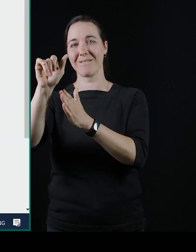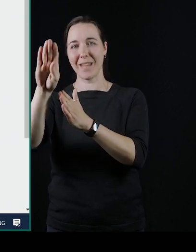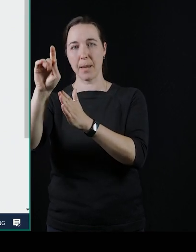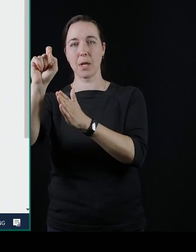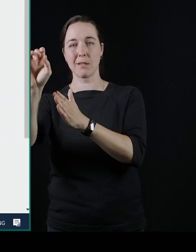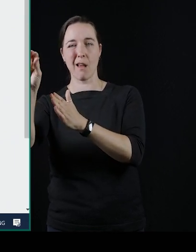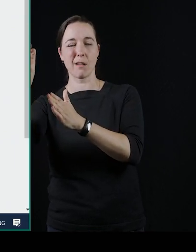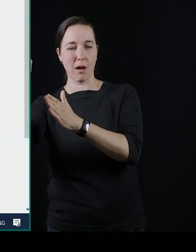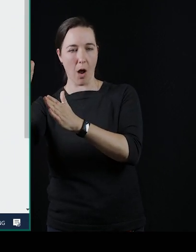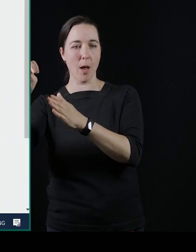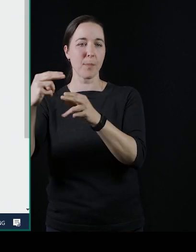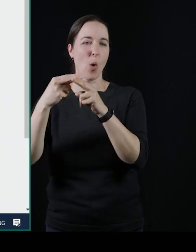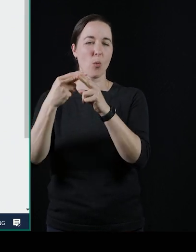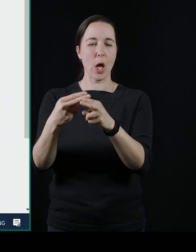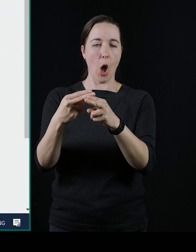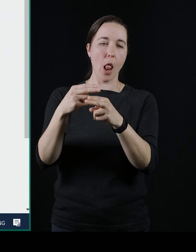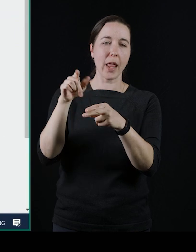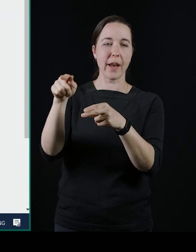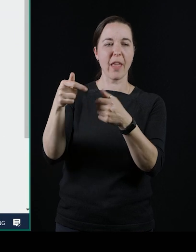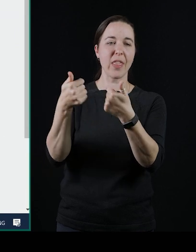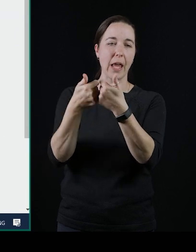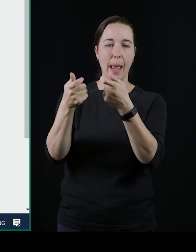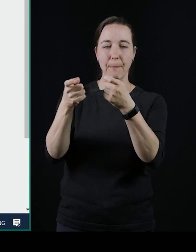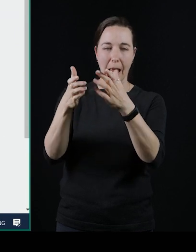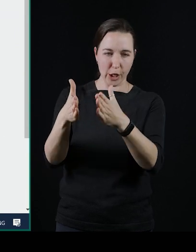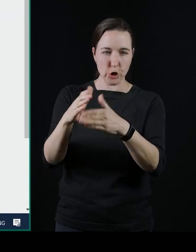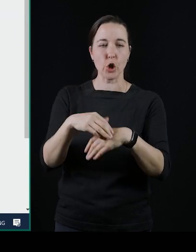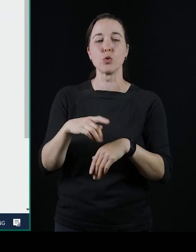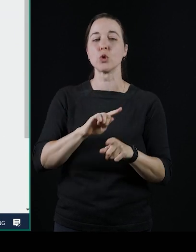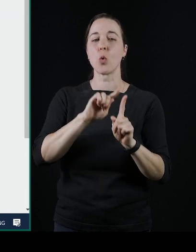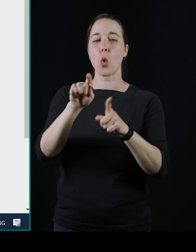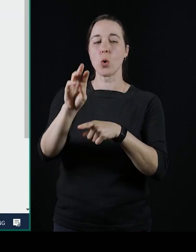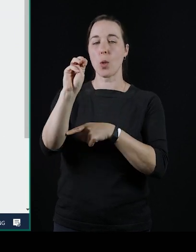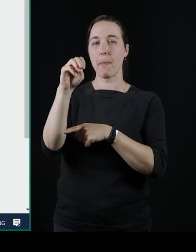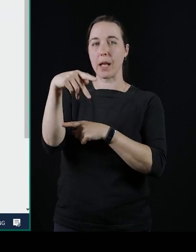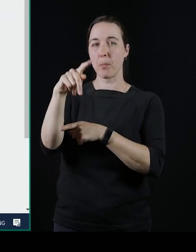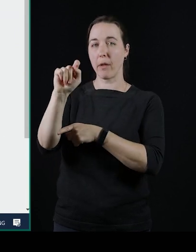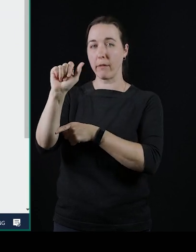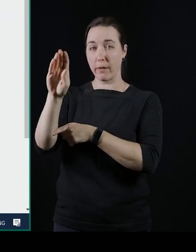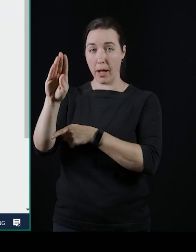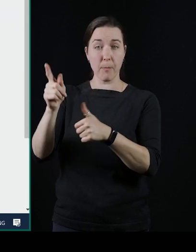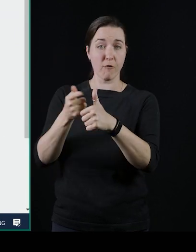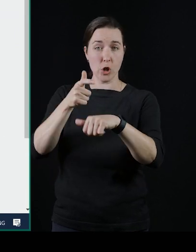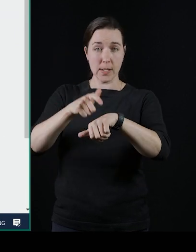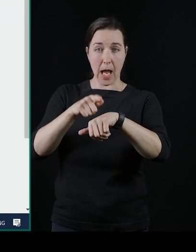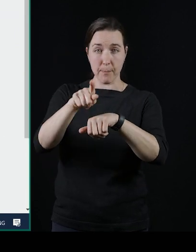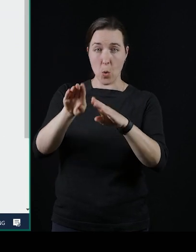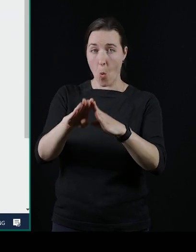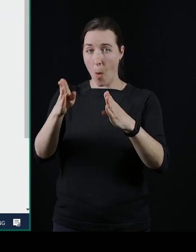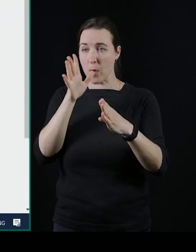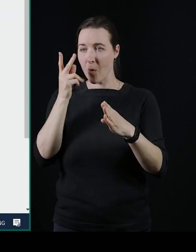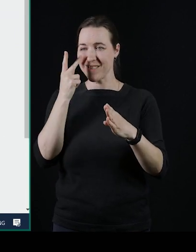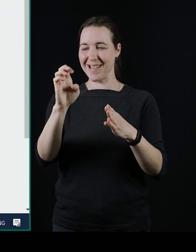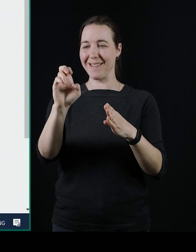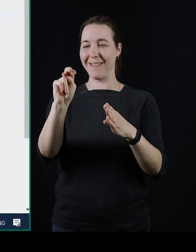or we call it the game manager, go to the multiplayer tab. So the first time you go, there will be a, an enable button.